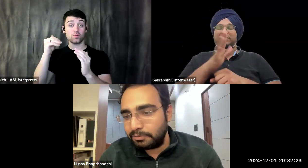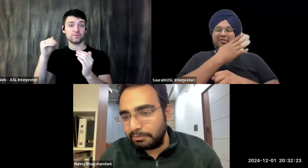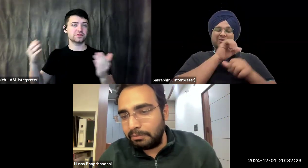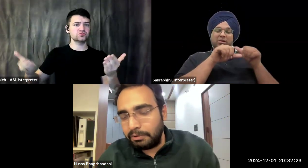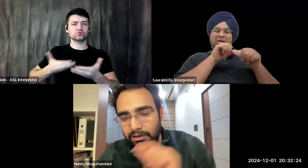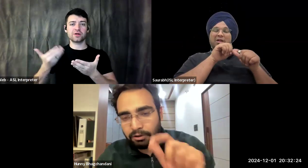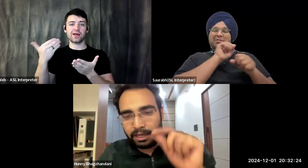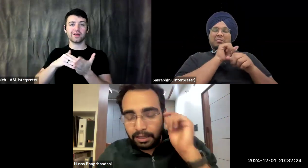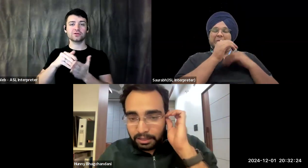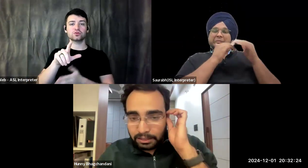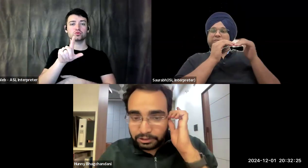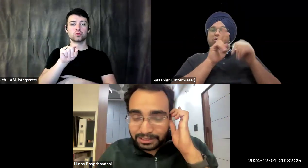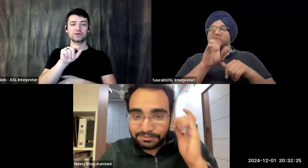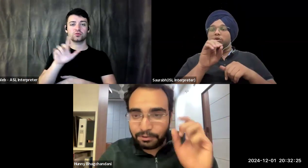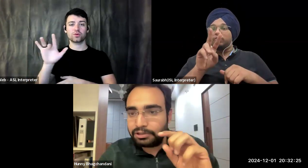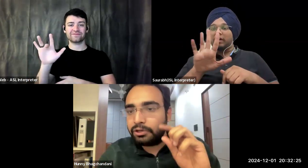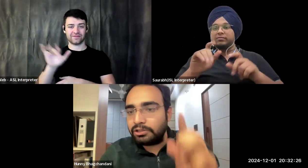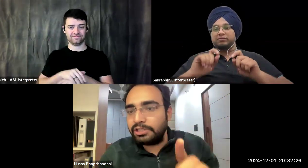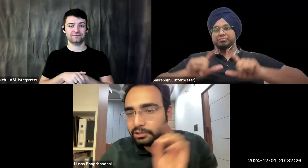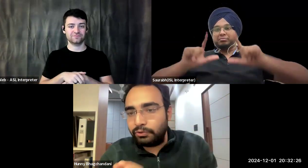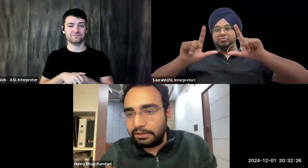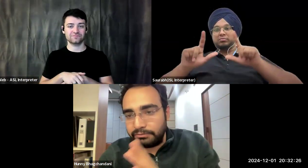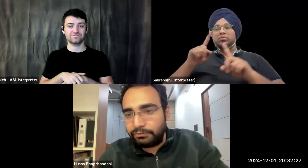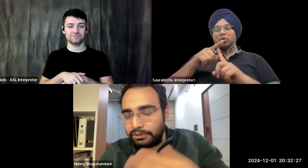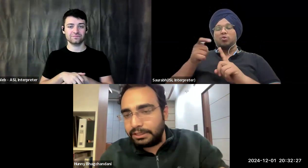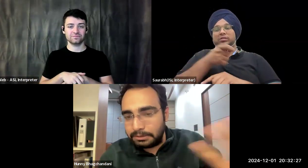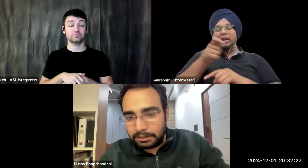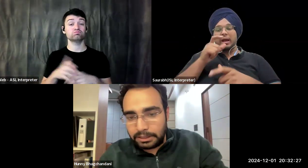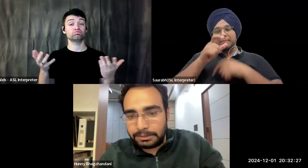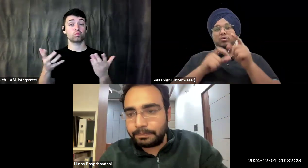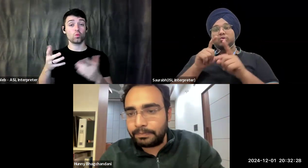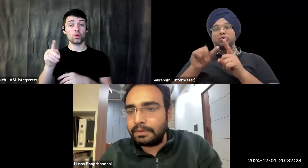So okay. So this is what Torchit is doing for the